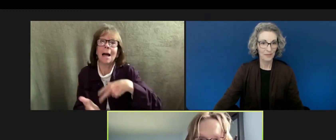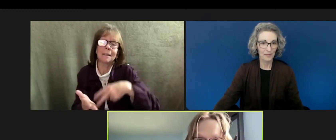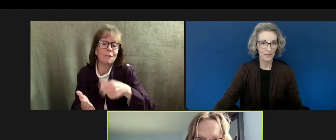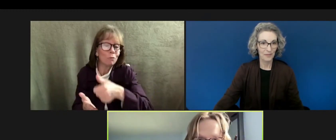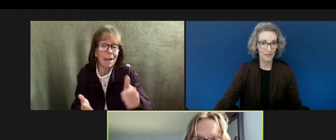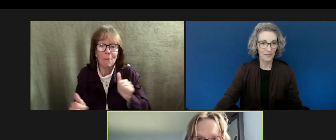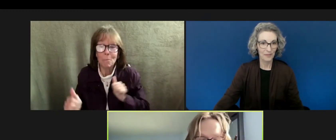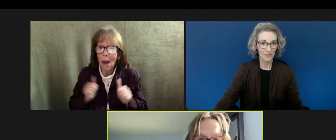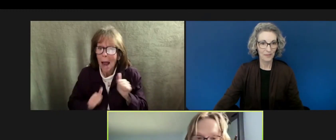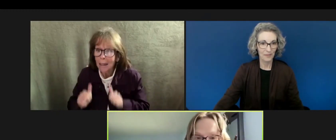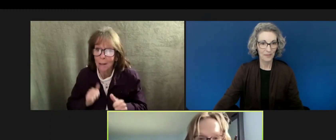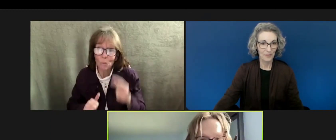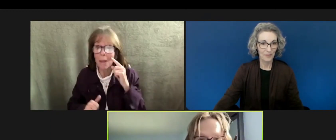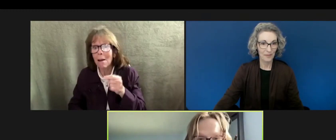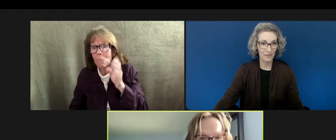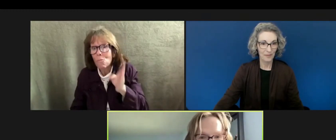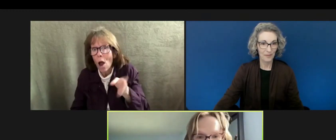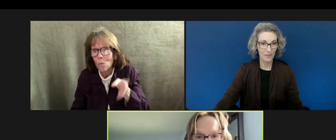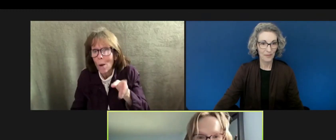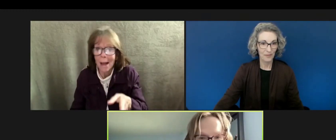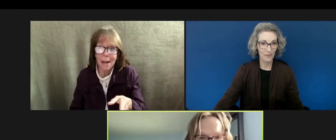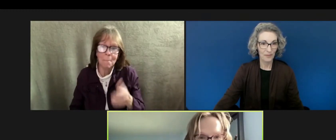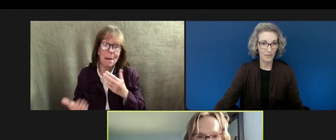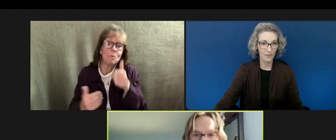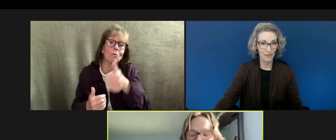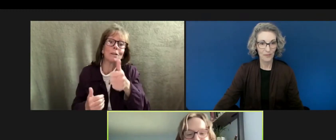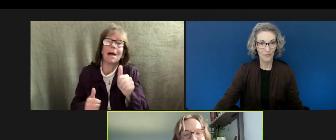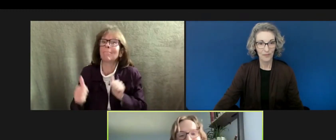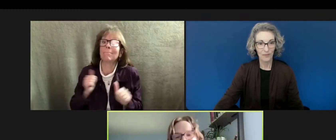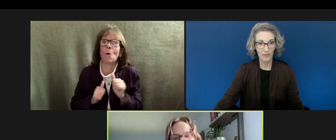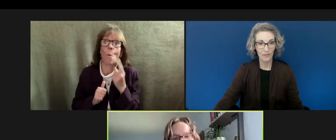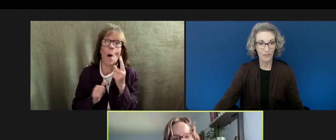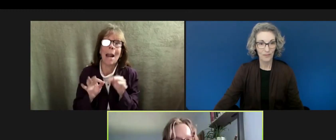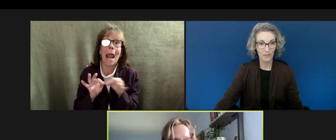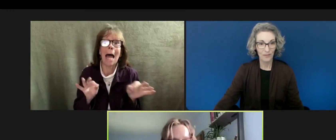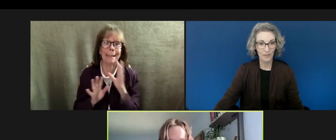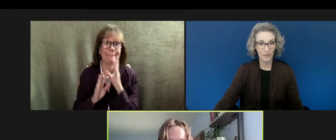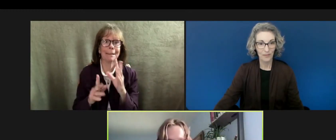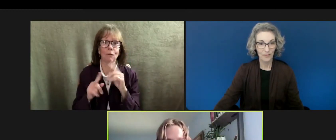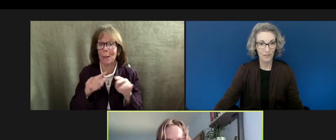maybe you acted in a play in grade school, and had one line, this is all theater.